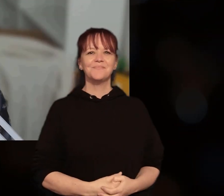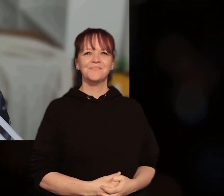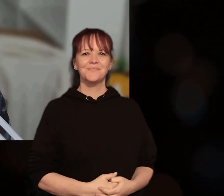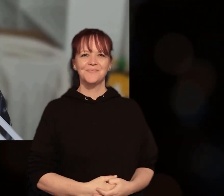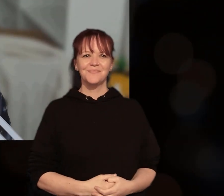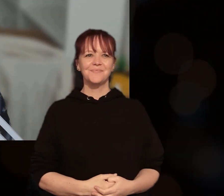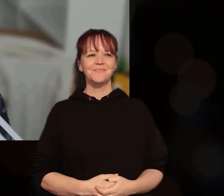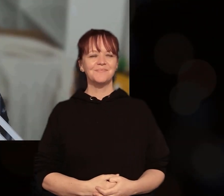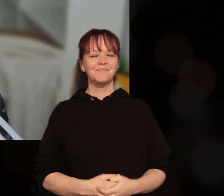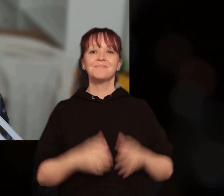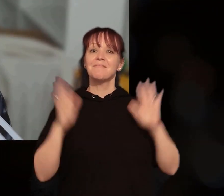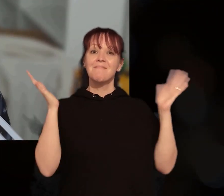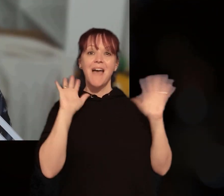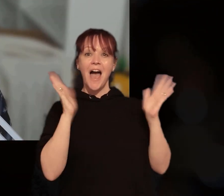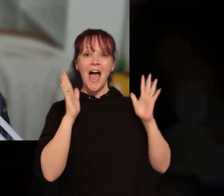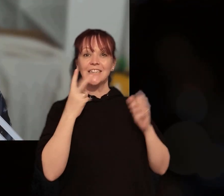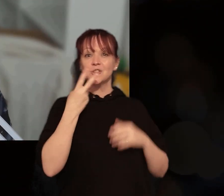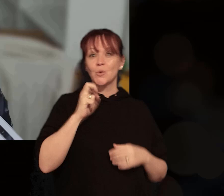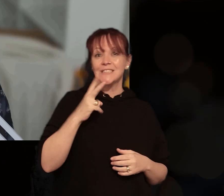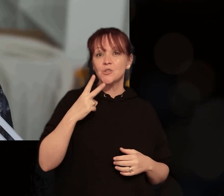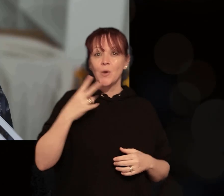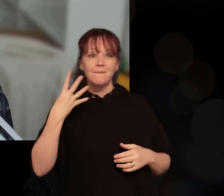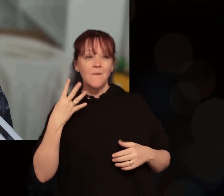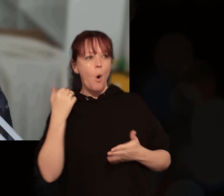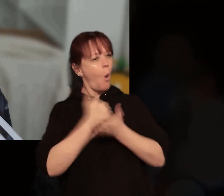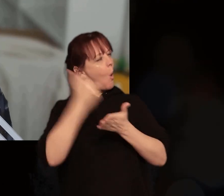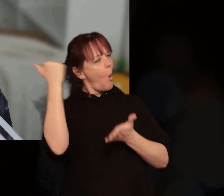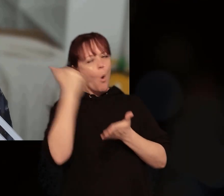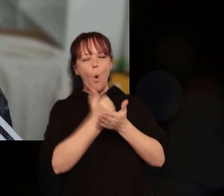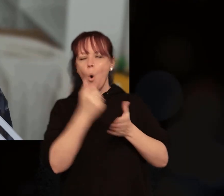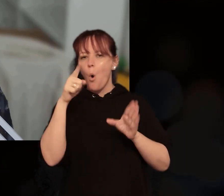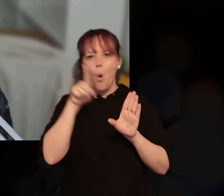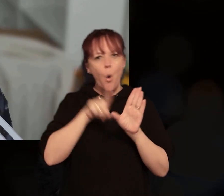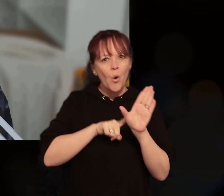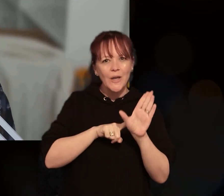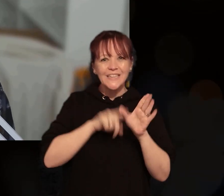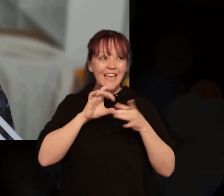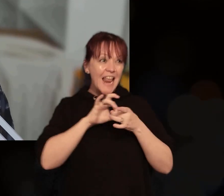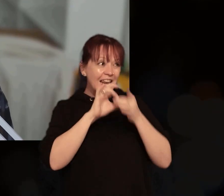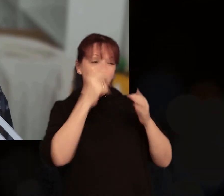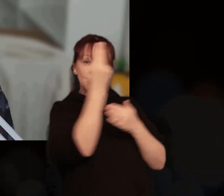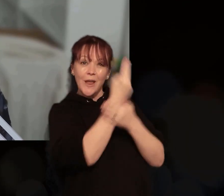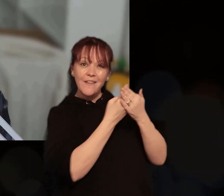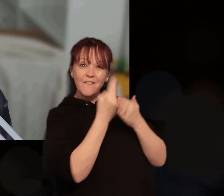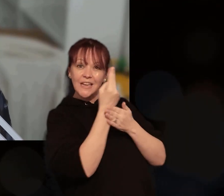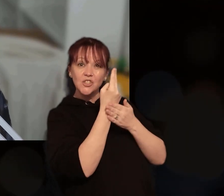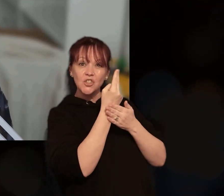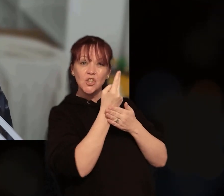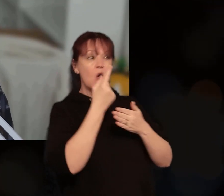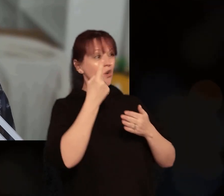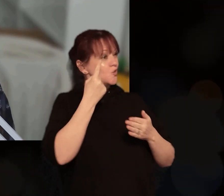Hello and thanks, Steve. 2024 has been another fantastic year for innovation and not just in terms of features either.